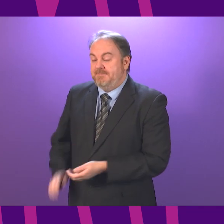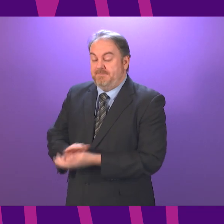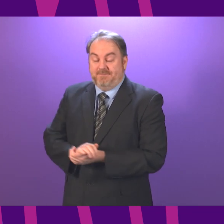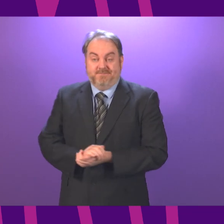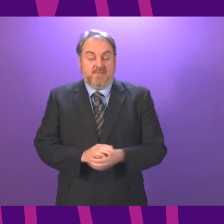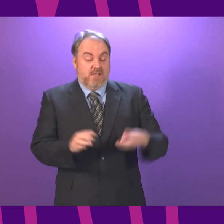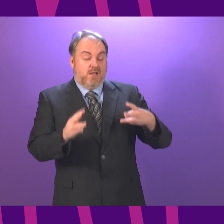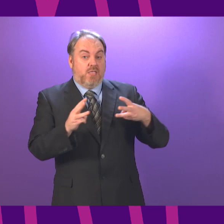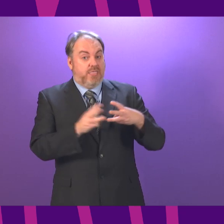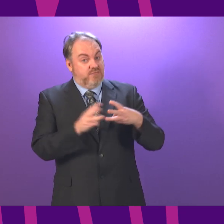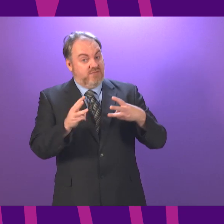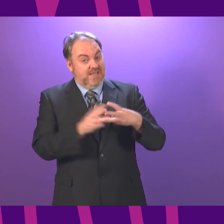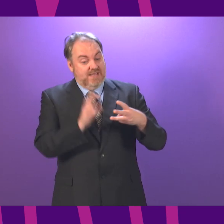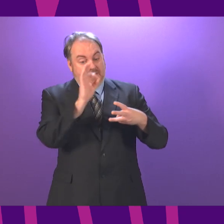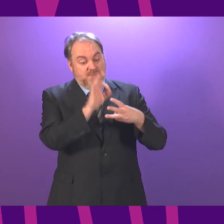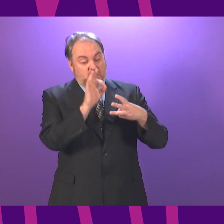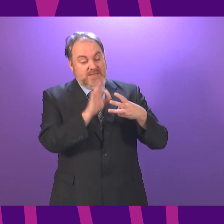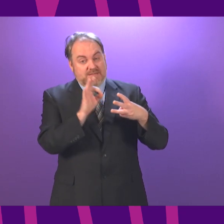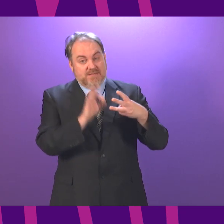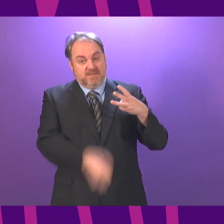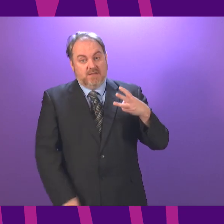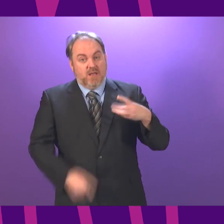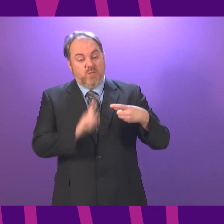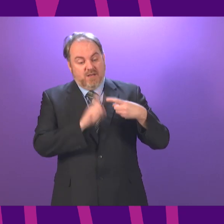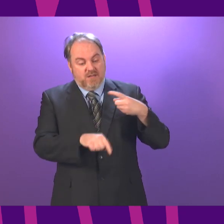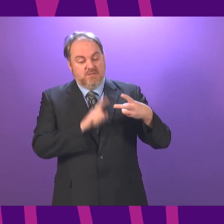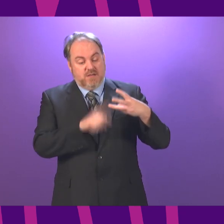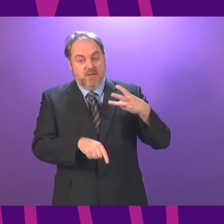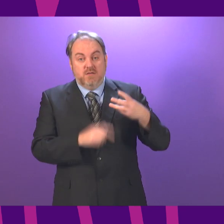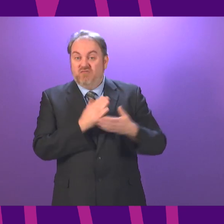there and I will take them one by one, because Ruth Davidson is just wrong on all of them.